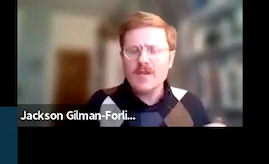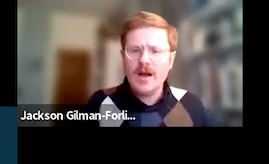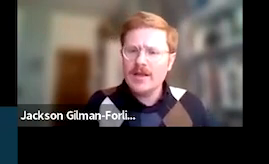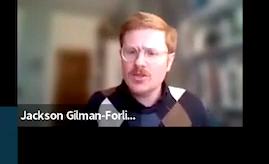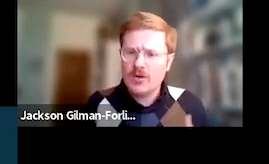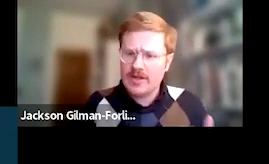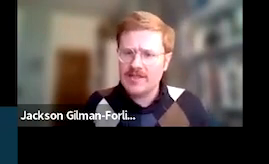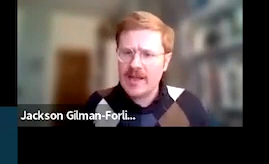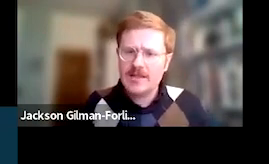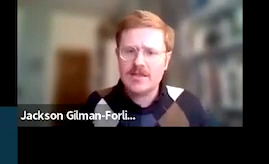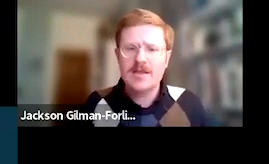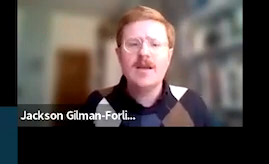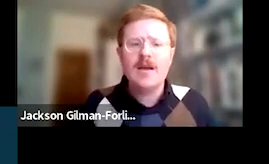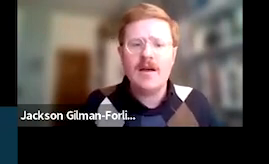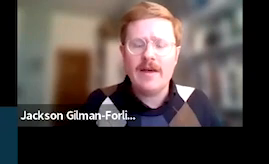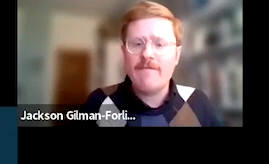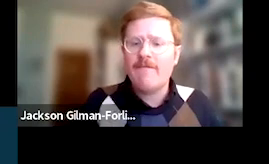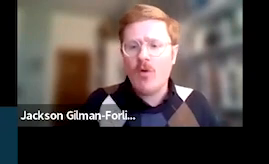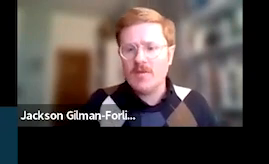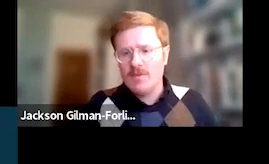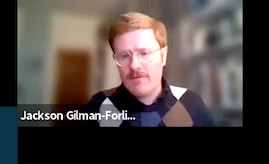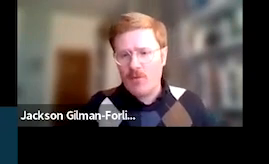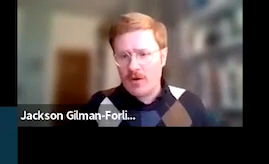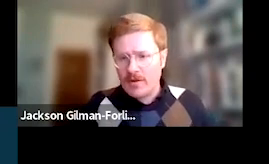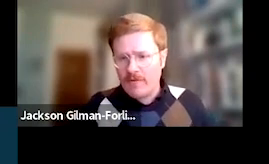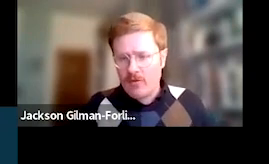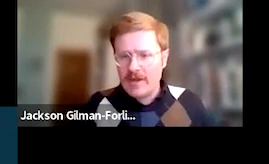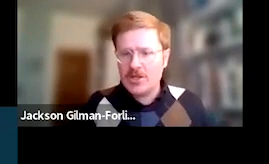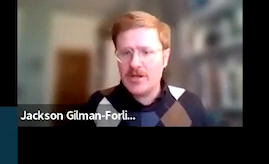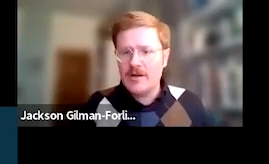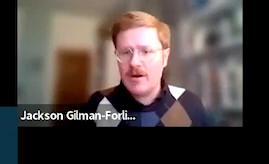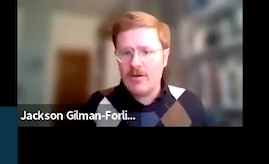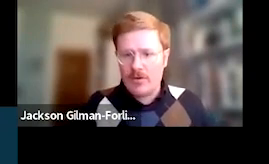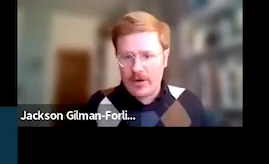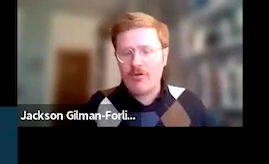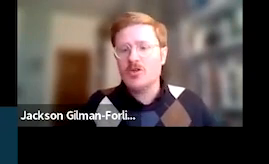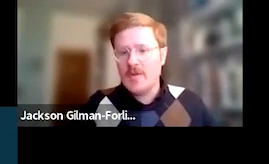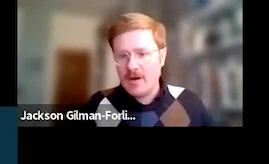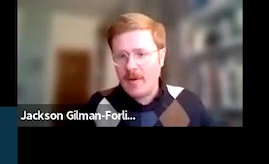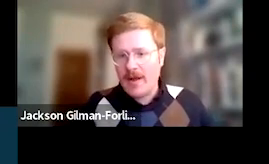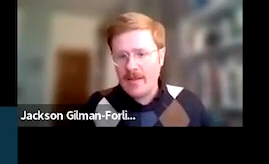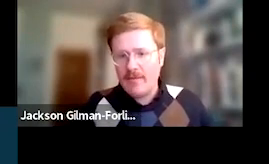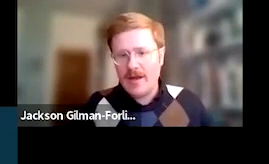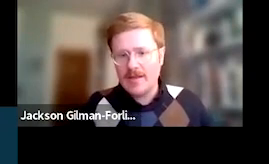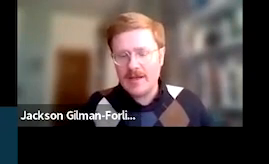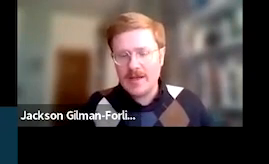historic estates that formed before the formation or encroachment upon them by the